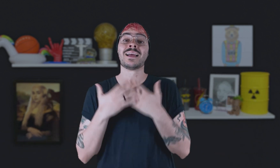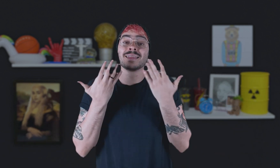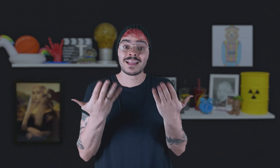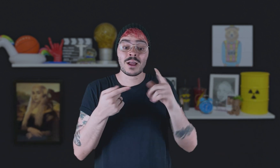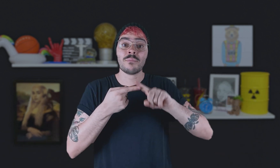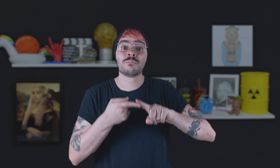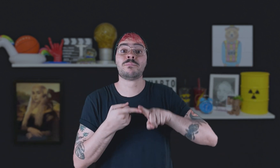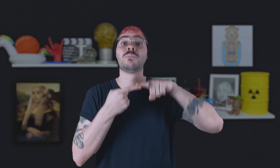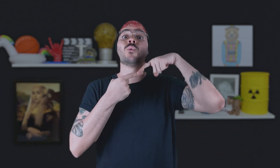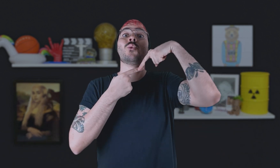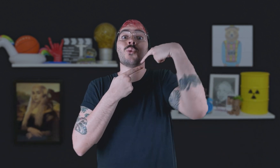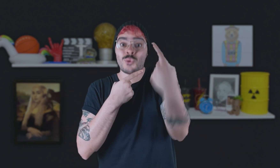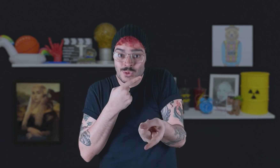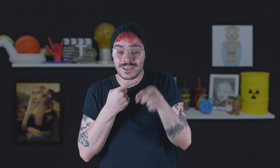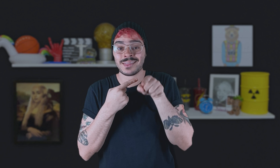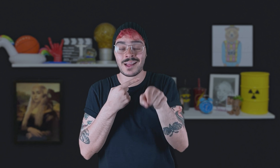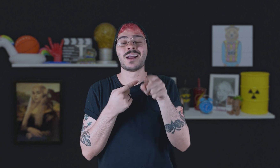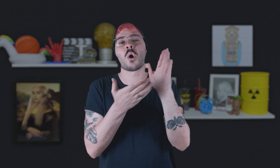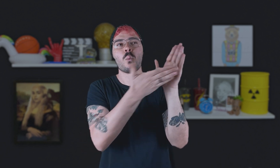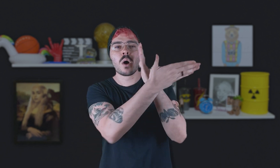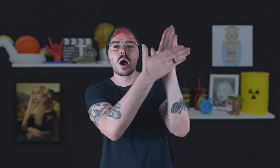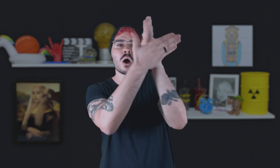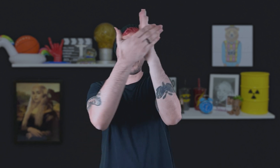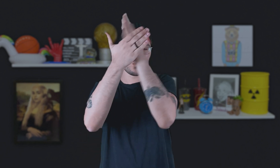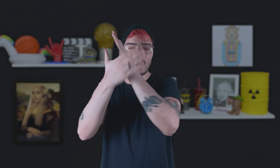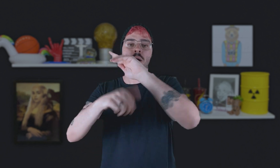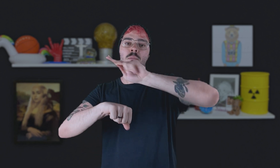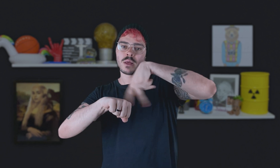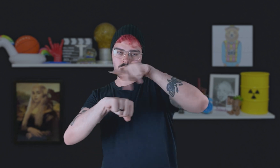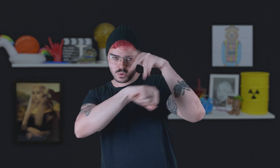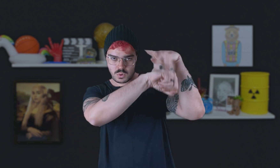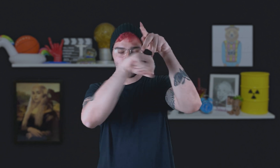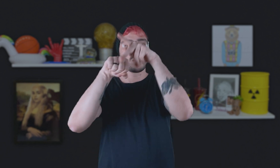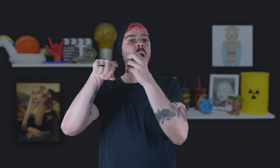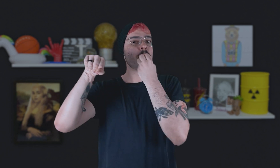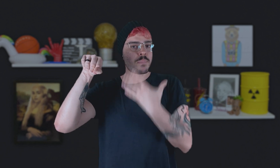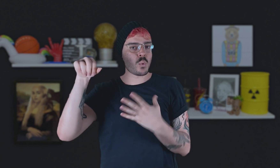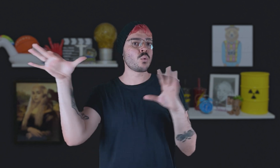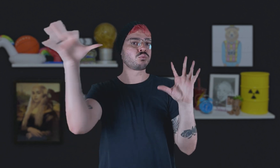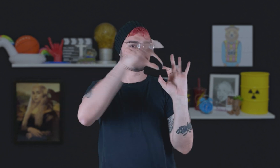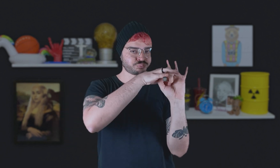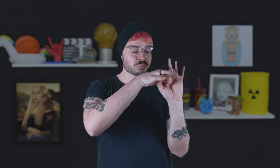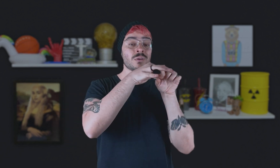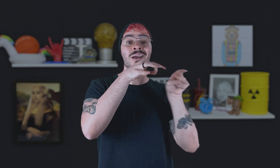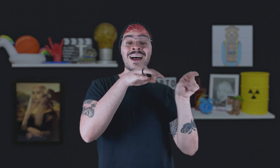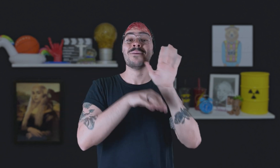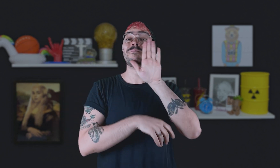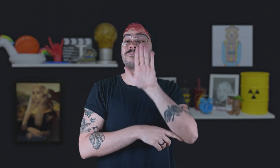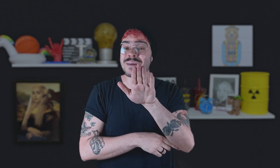Soon after, some European allied countries